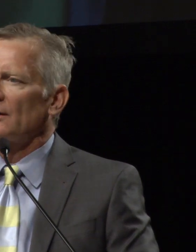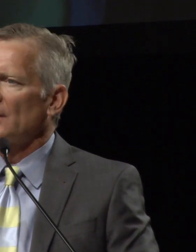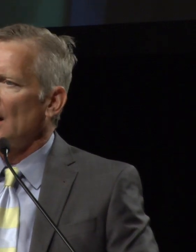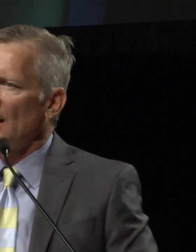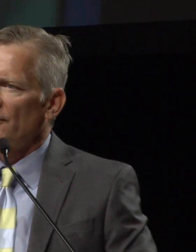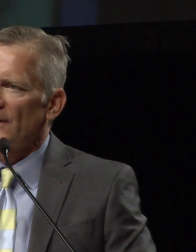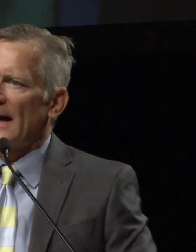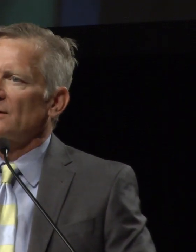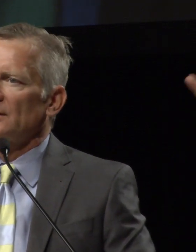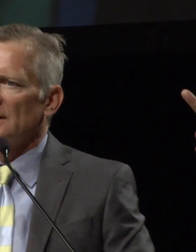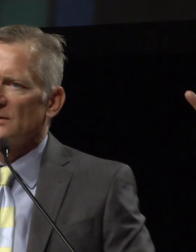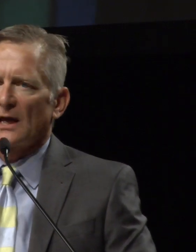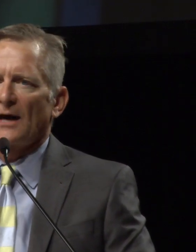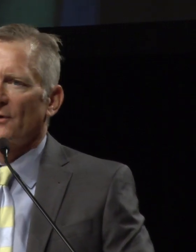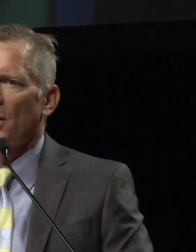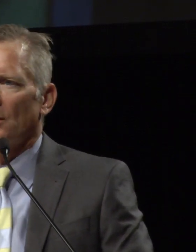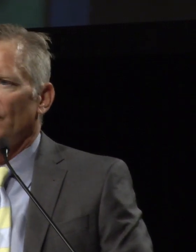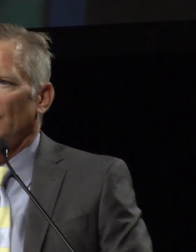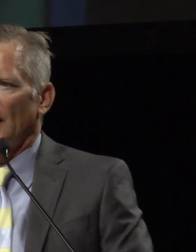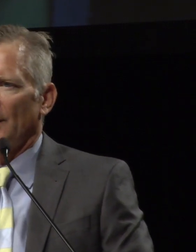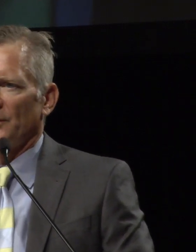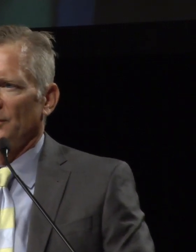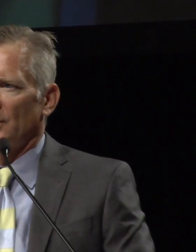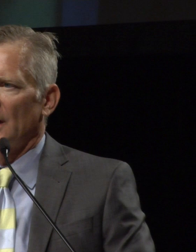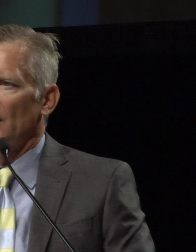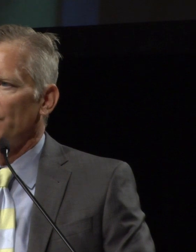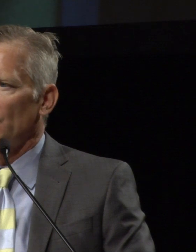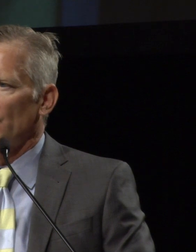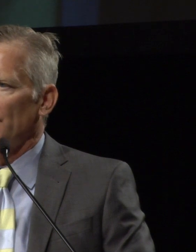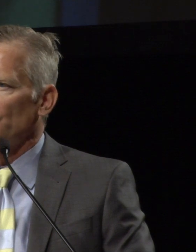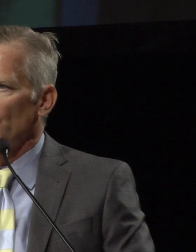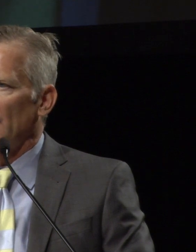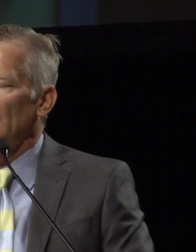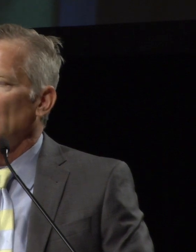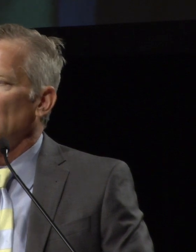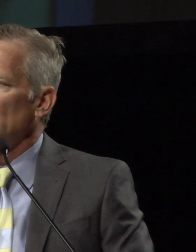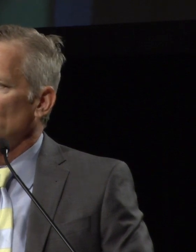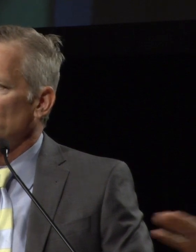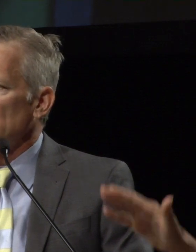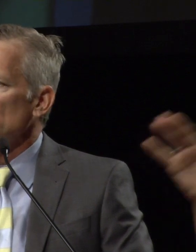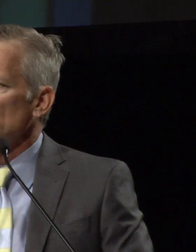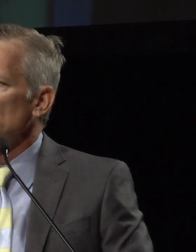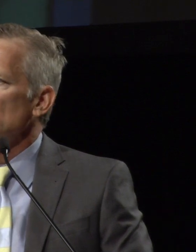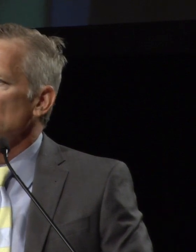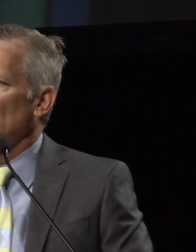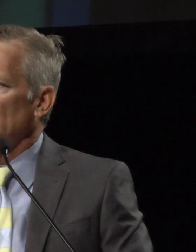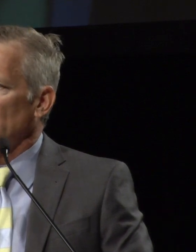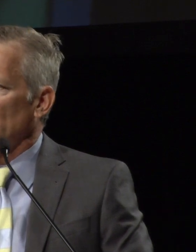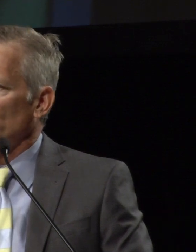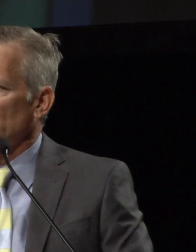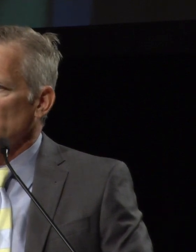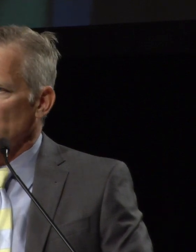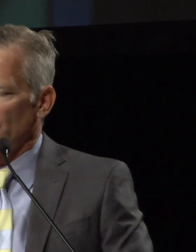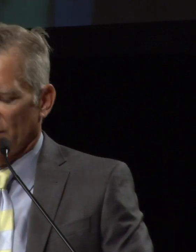THAT'S THE WORK OF FACULTY AND STAFF ALL OVER THE CAMPUS TO GET OUR PROGRAMS READY TO ADMIT STUDENTS AND GET THEM REGISTERED